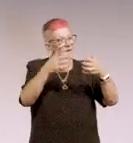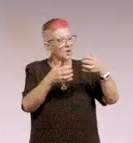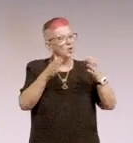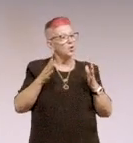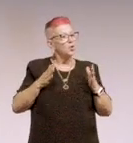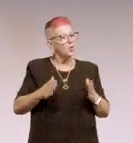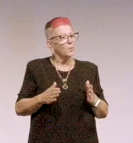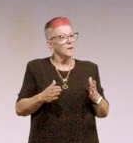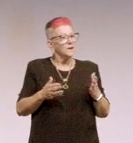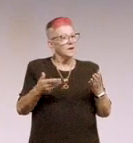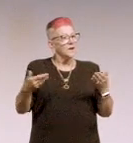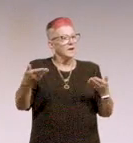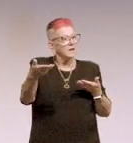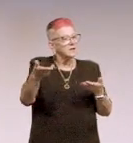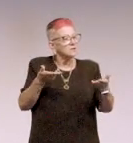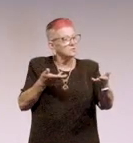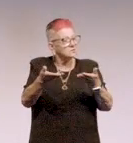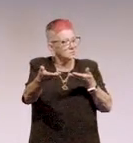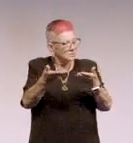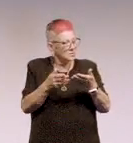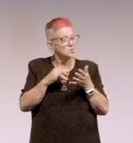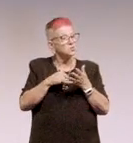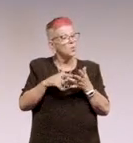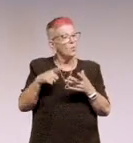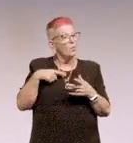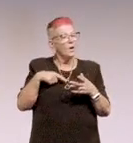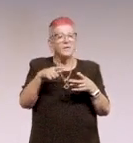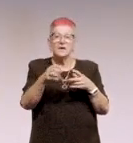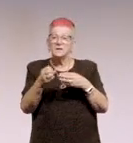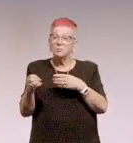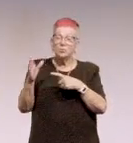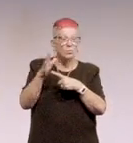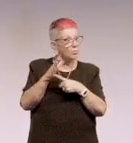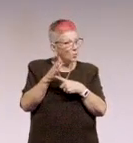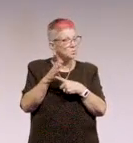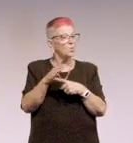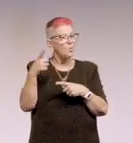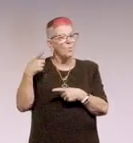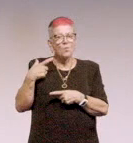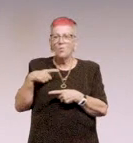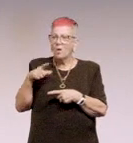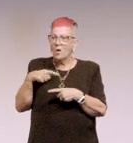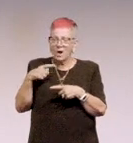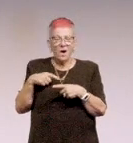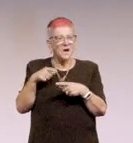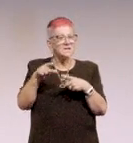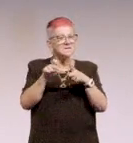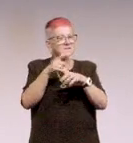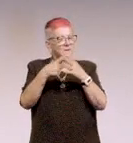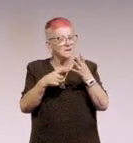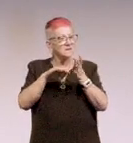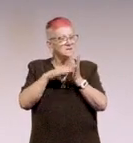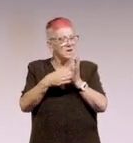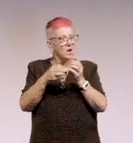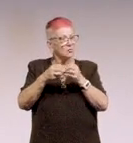Why this is important, why accessibility is growing, and why